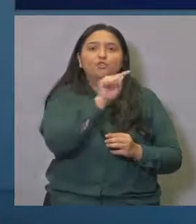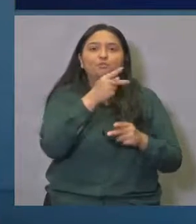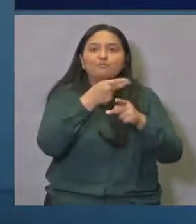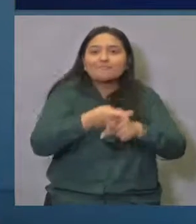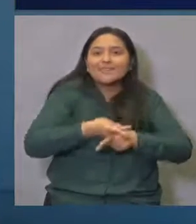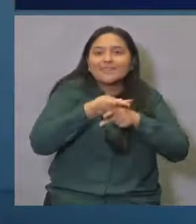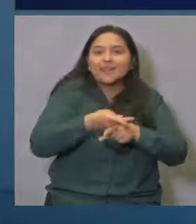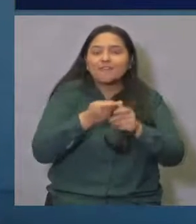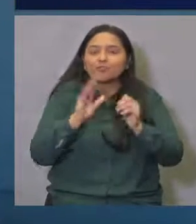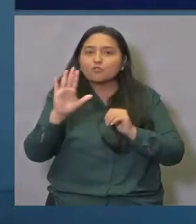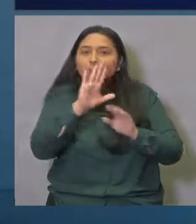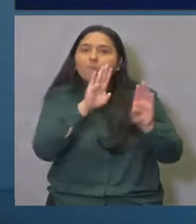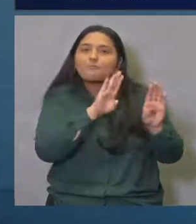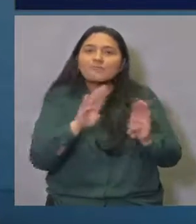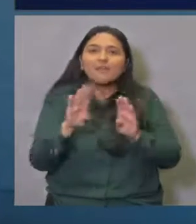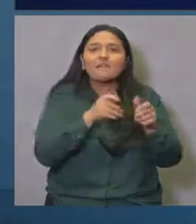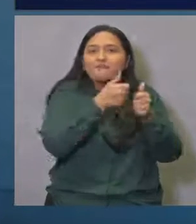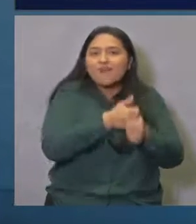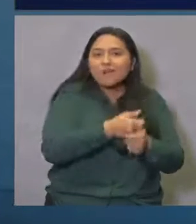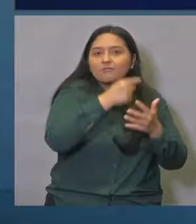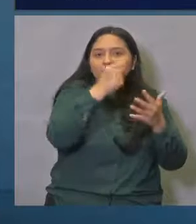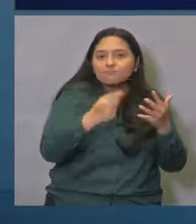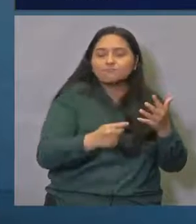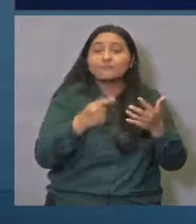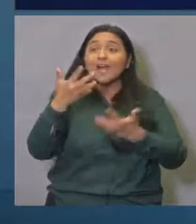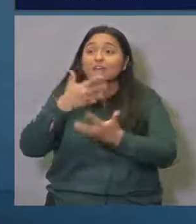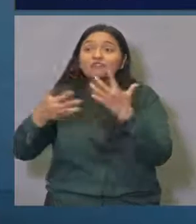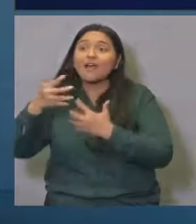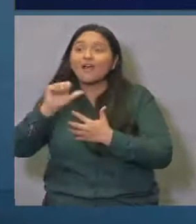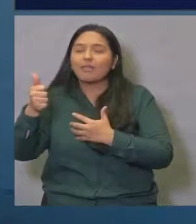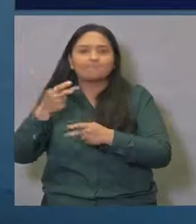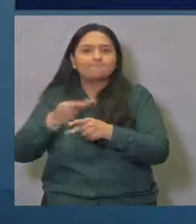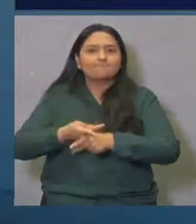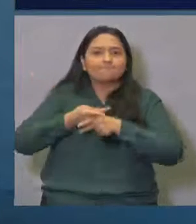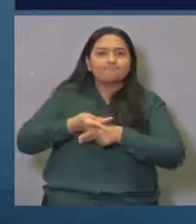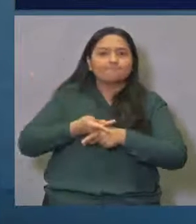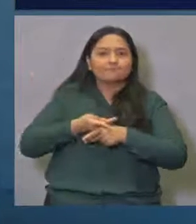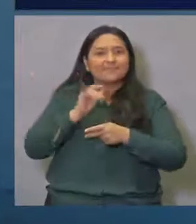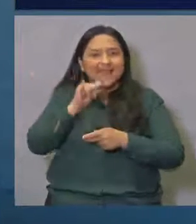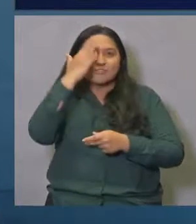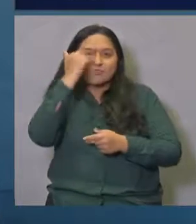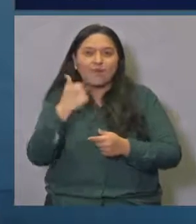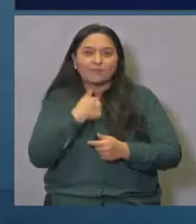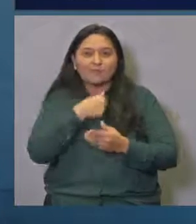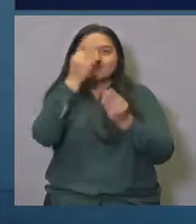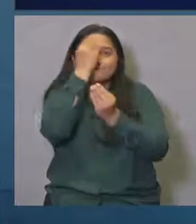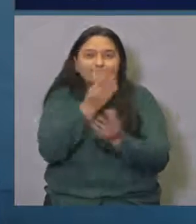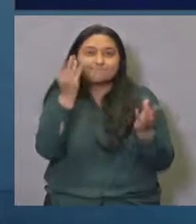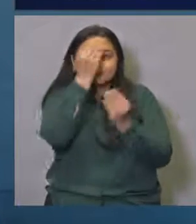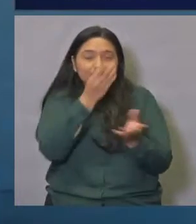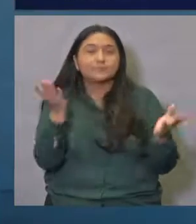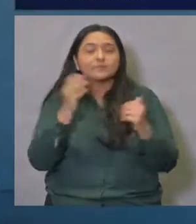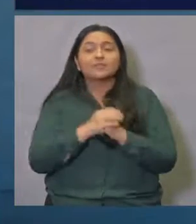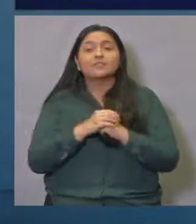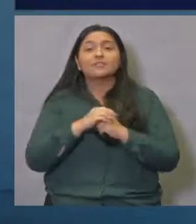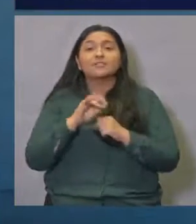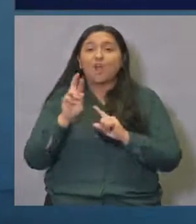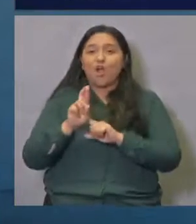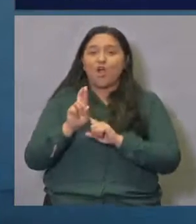NOT SNOWBALL. SO PEOPLE CAN BE CAREFUL WITH